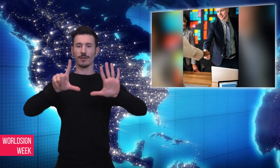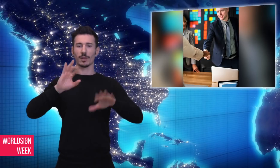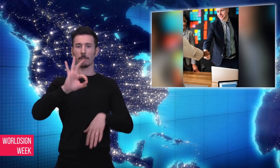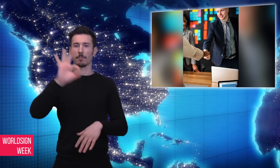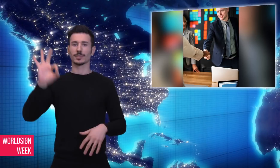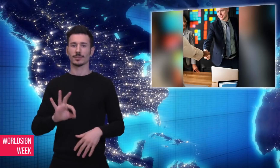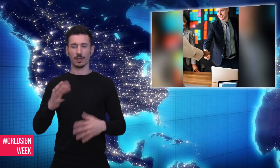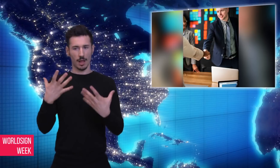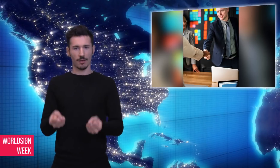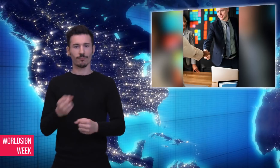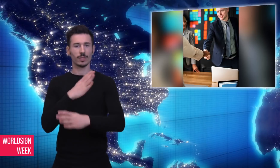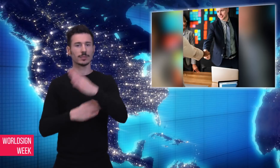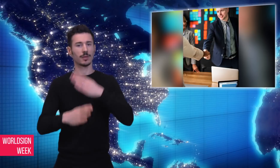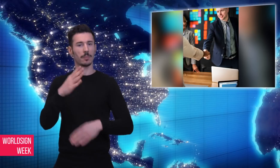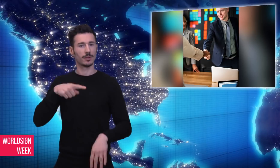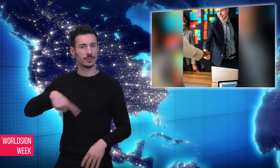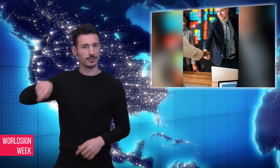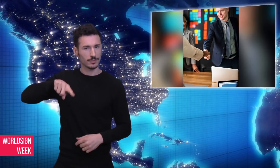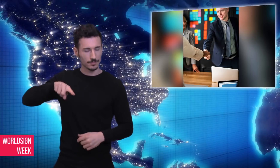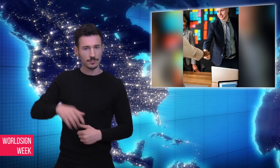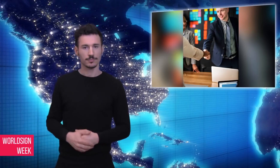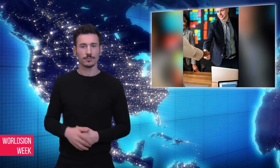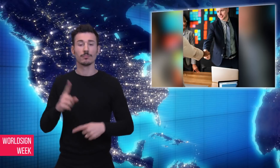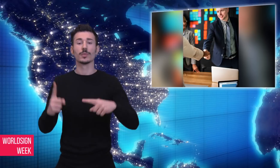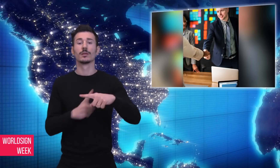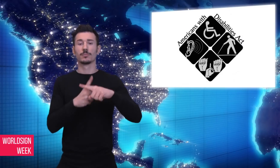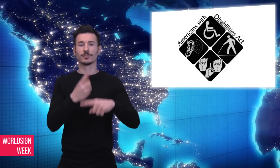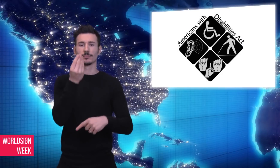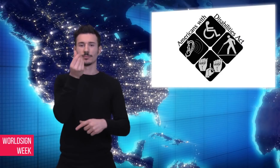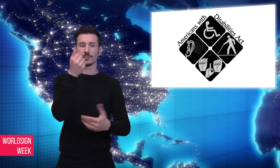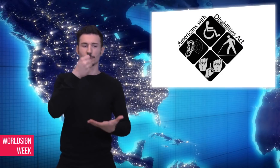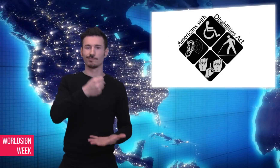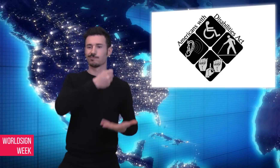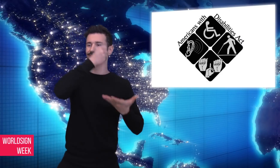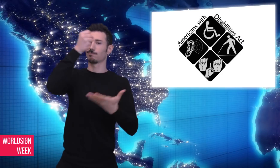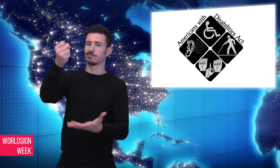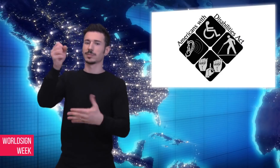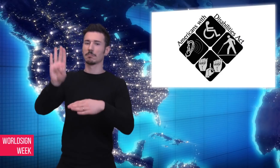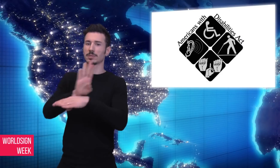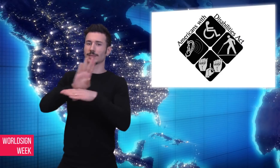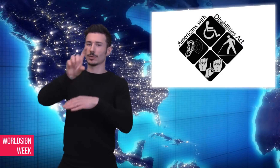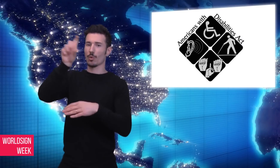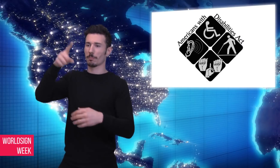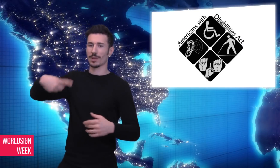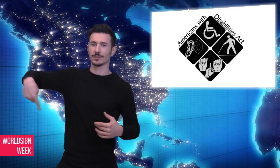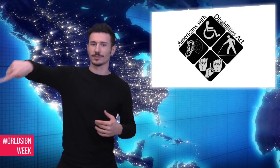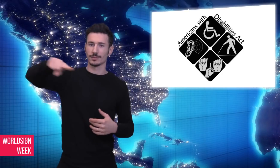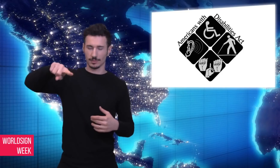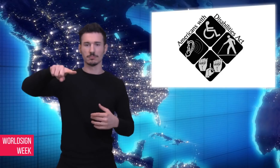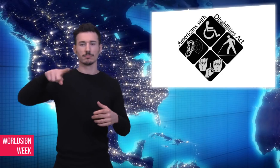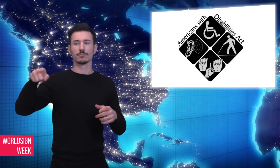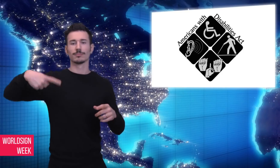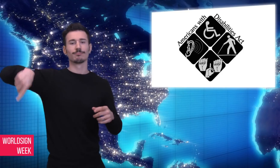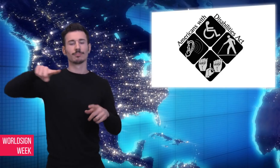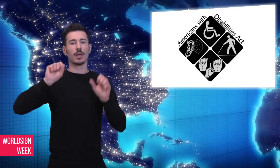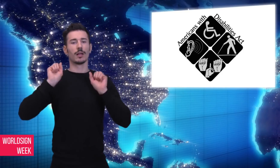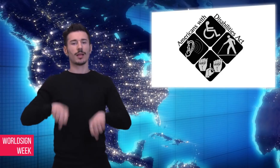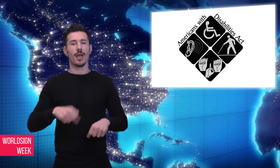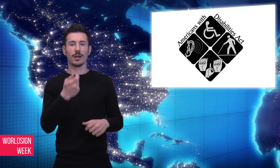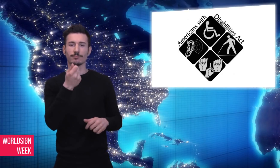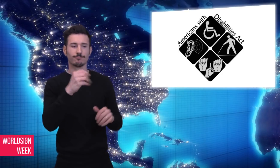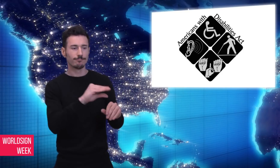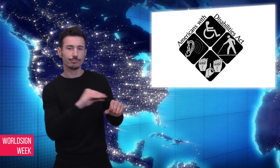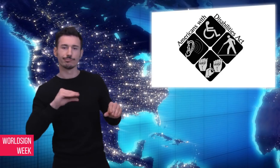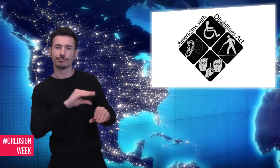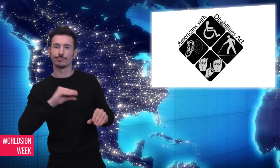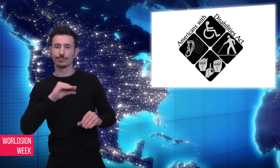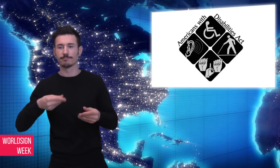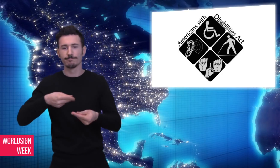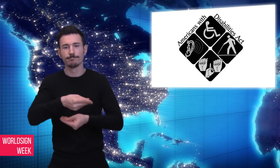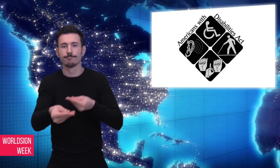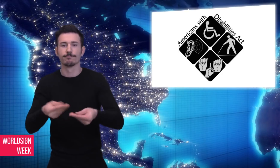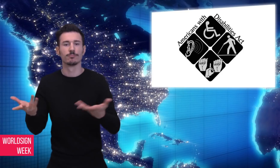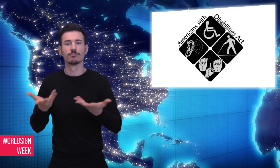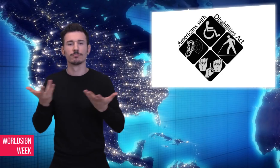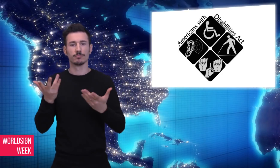for businesses to cover any accommodations employees may need.